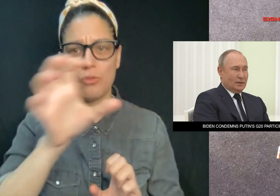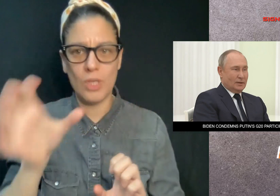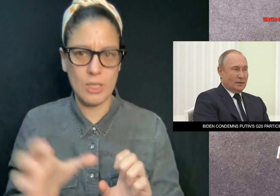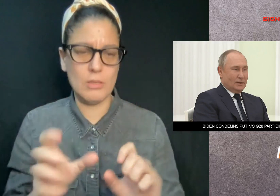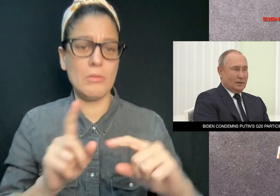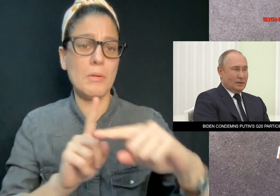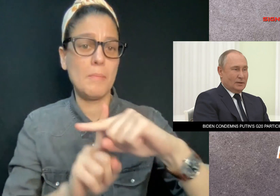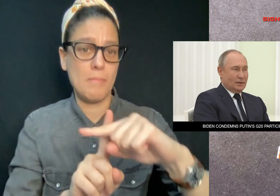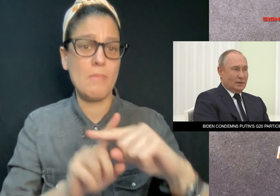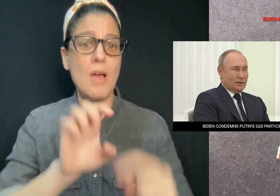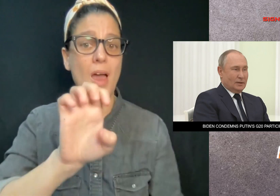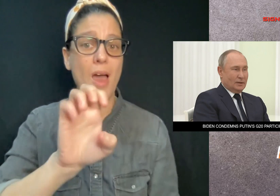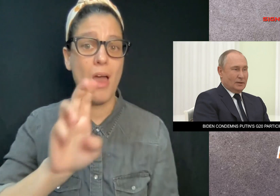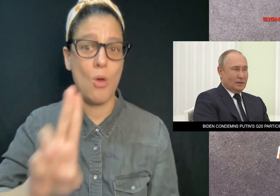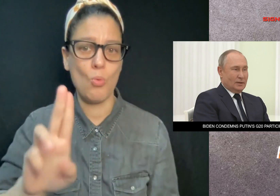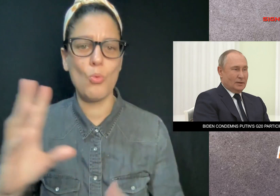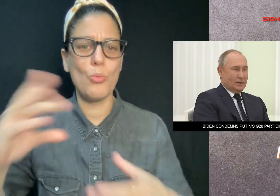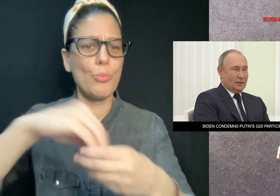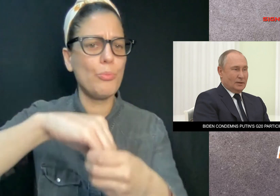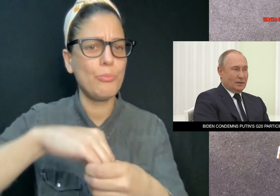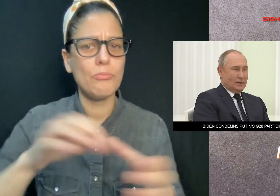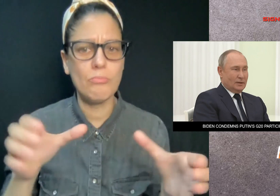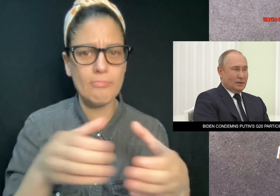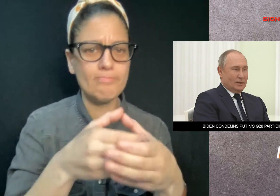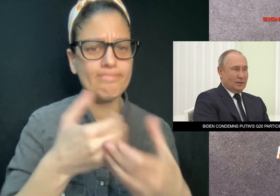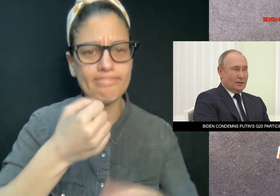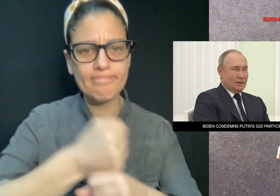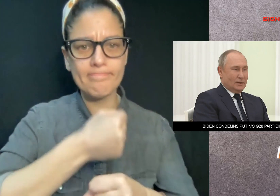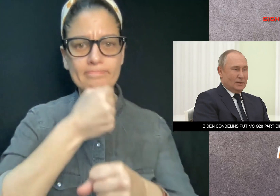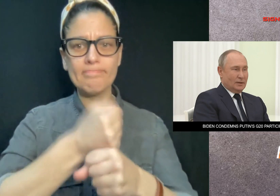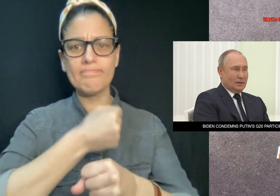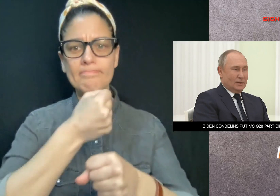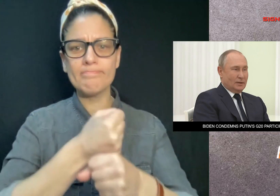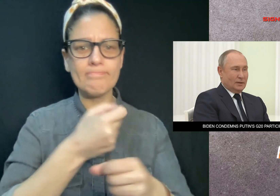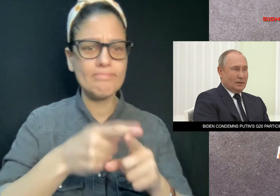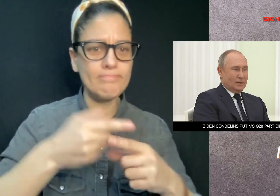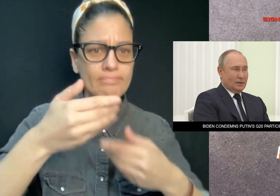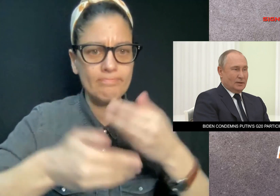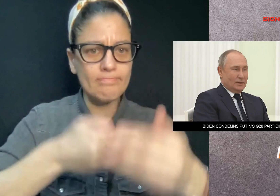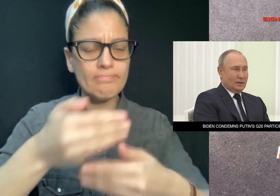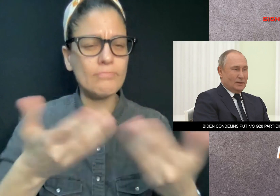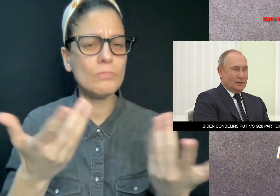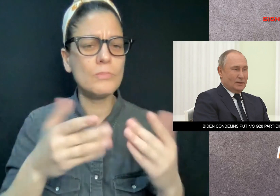the G20 summit is an international conference that consists of 19 countries and the European